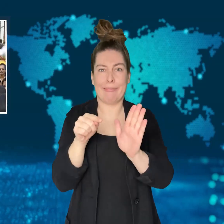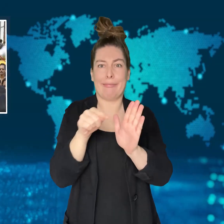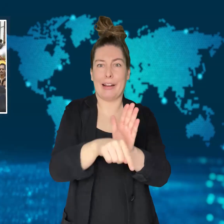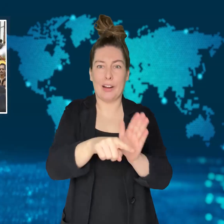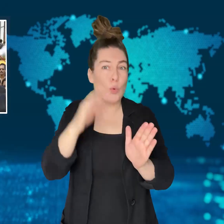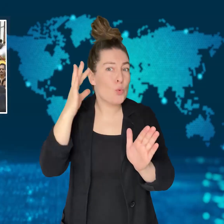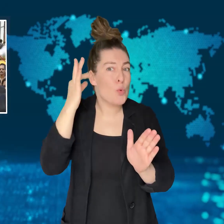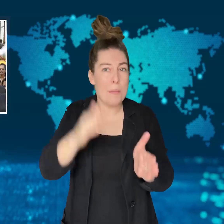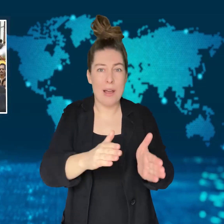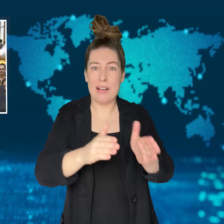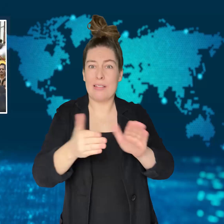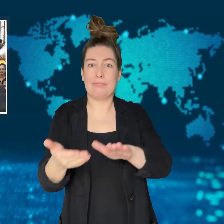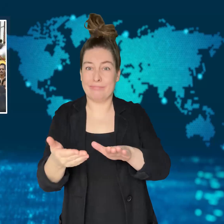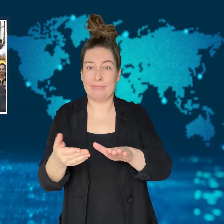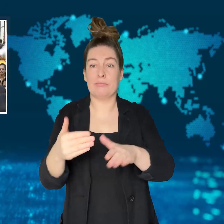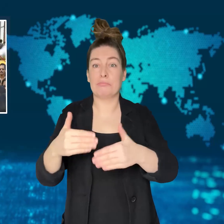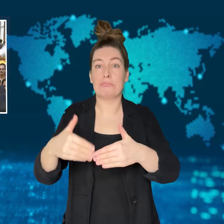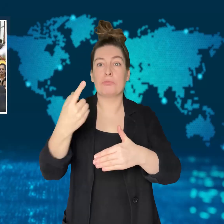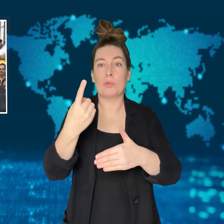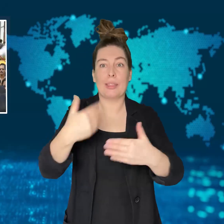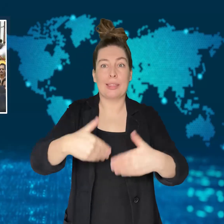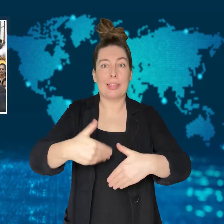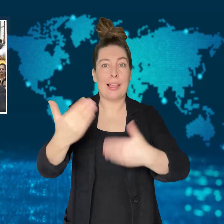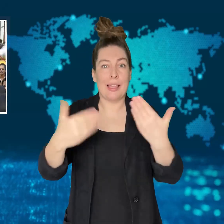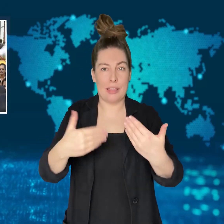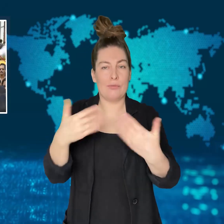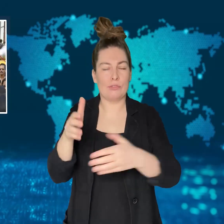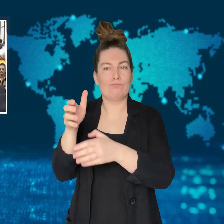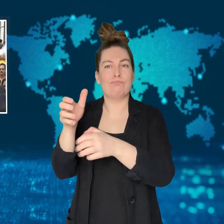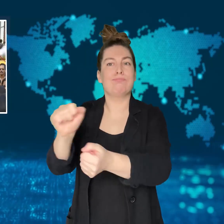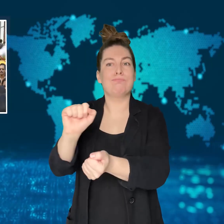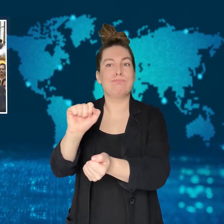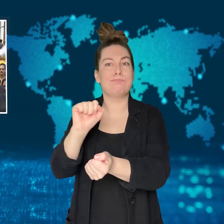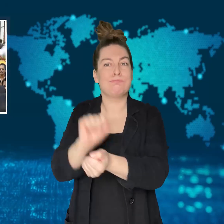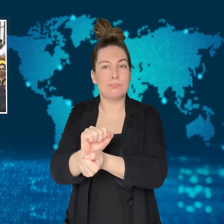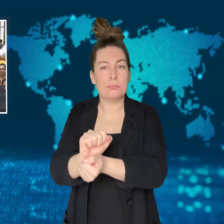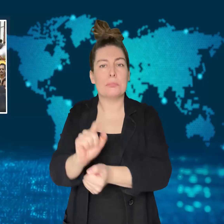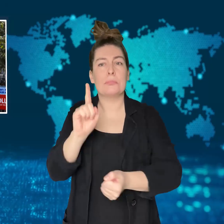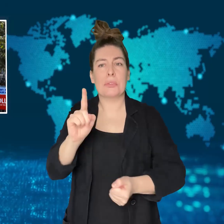Roy was arrested the day after the murder,